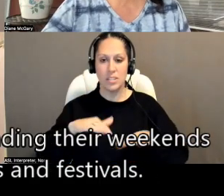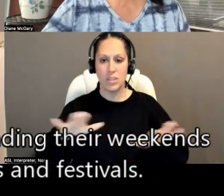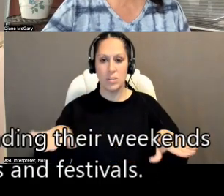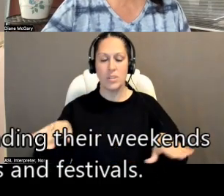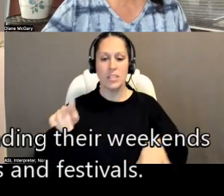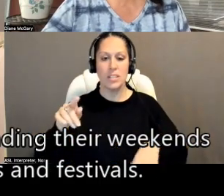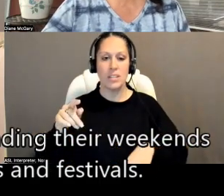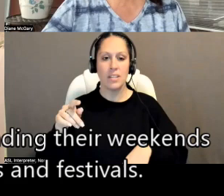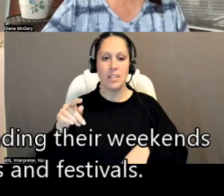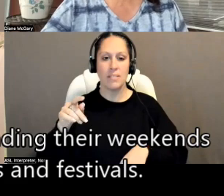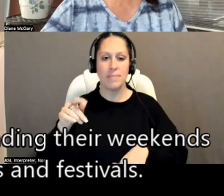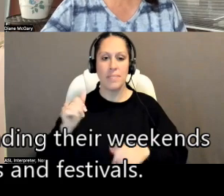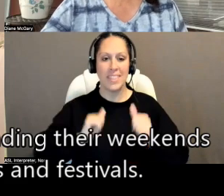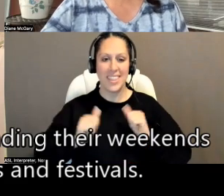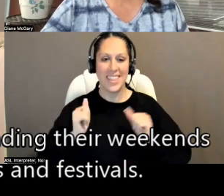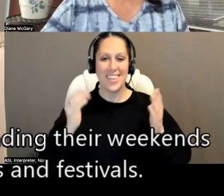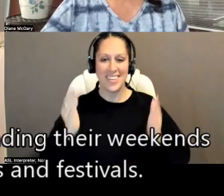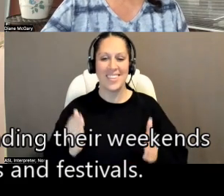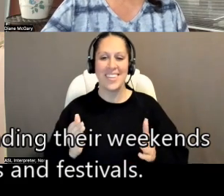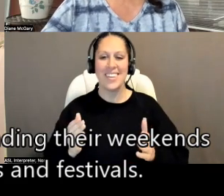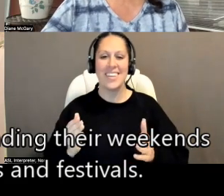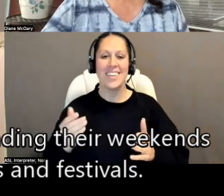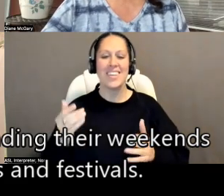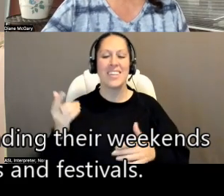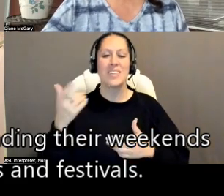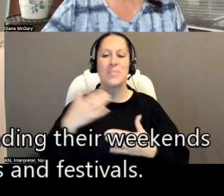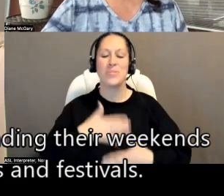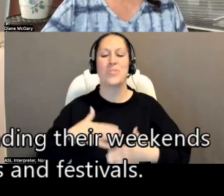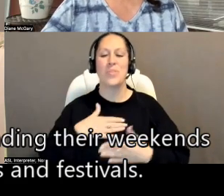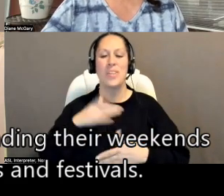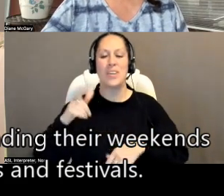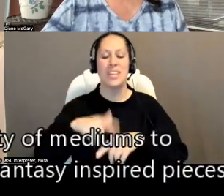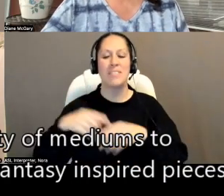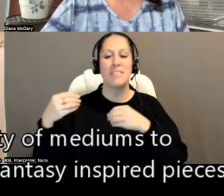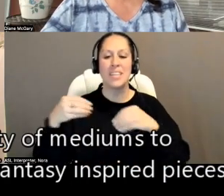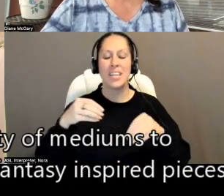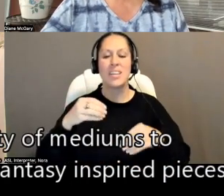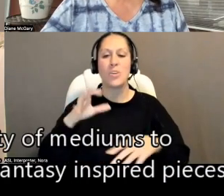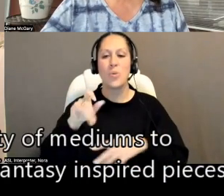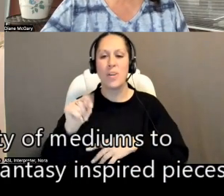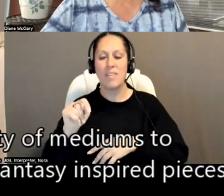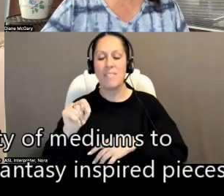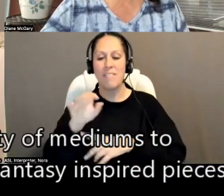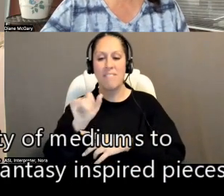weekends vending at craft fairs and festivals. Jamie works in a variety of